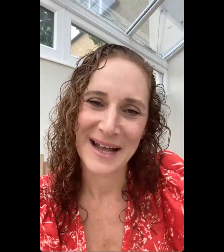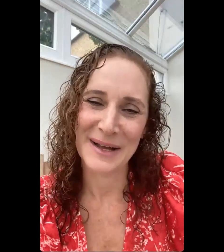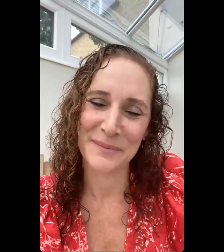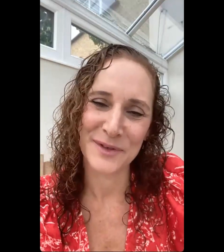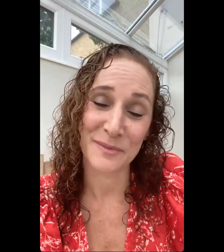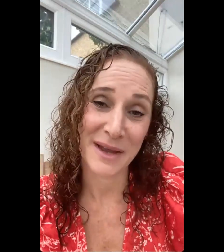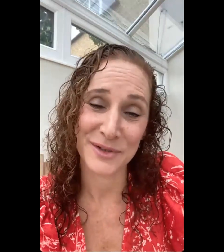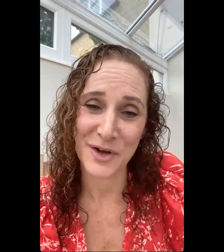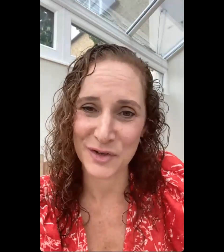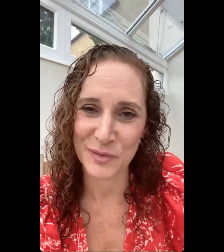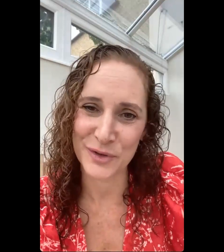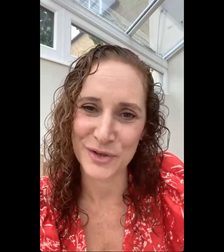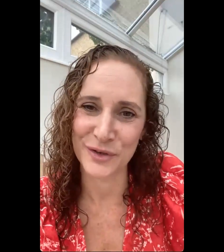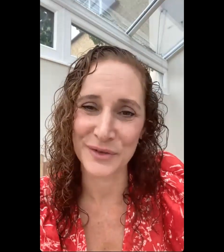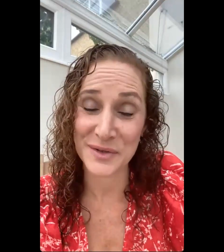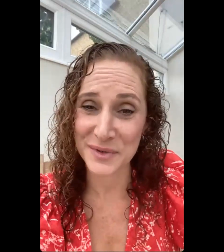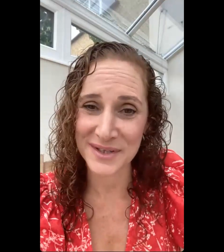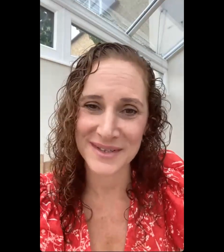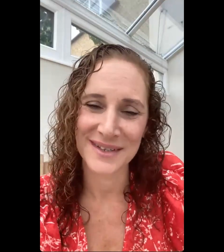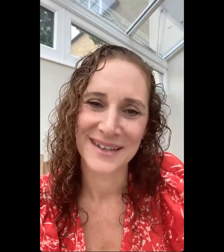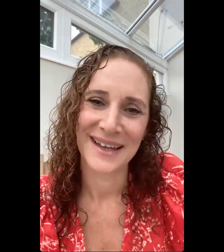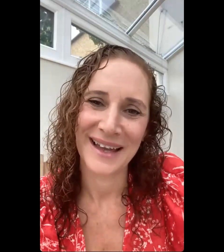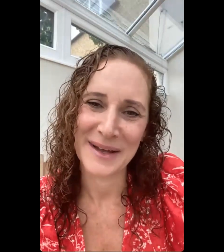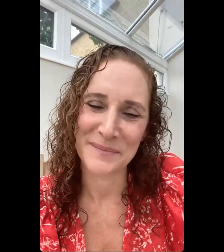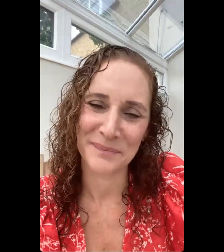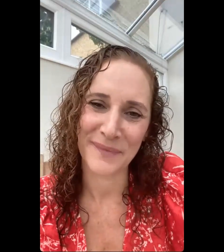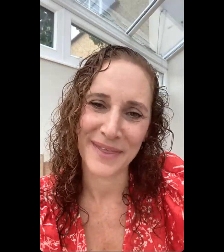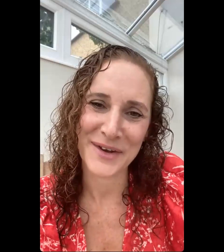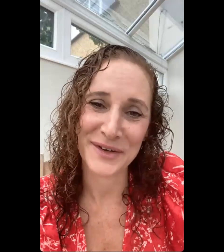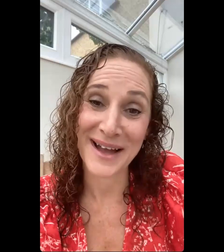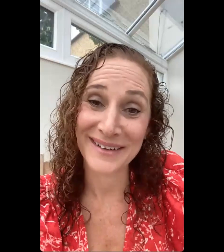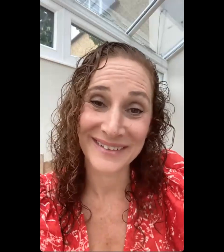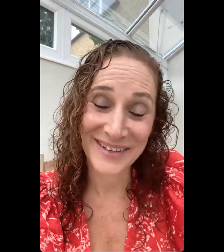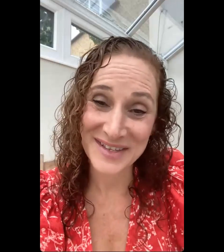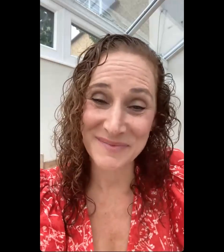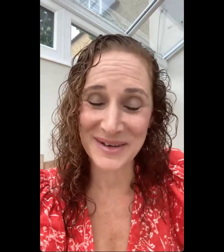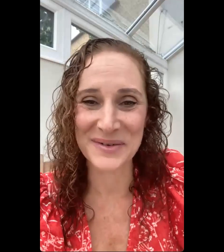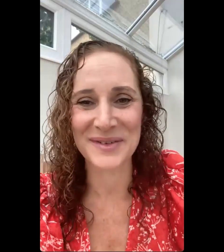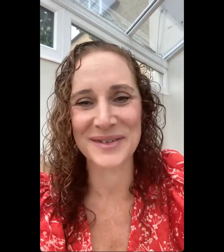to be able to contribute the resources that are now going to be launched.